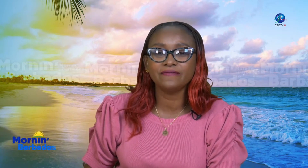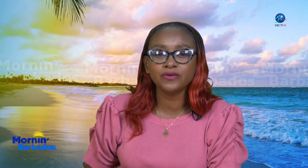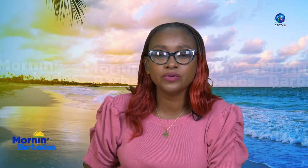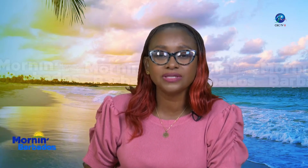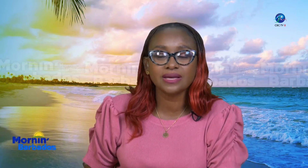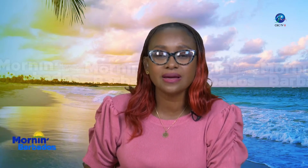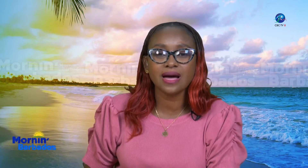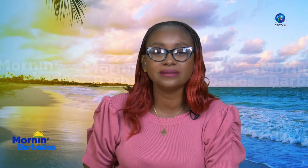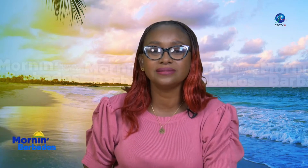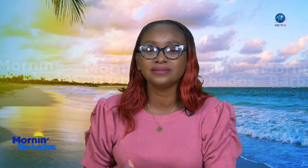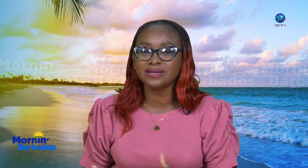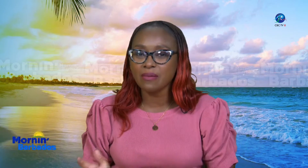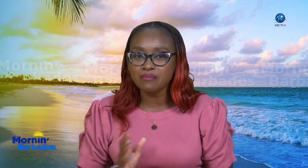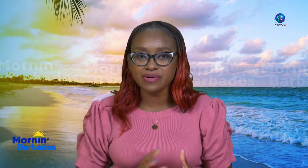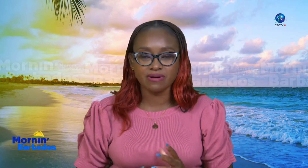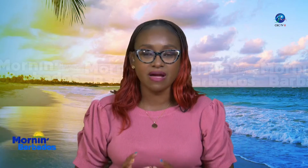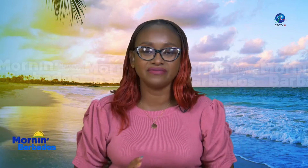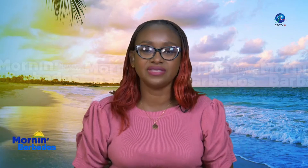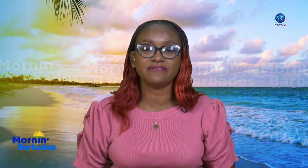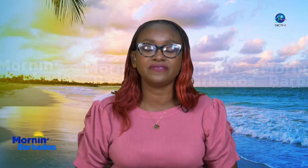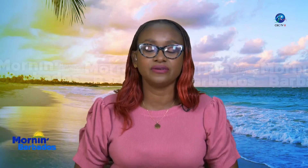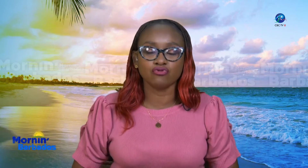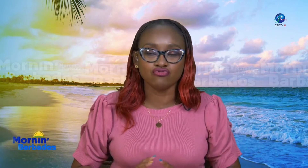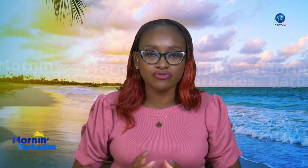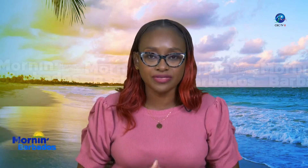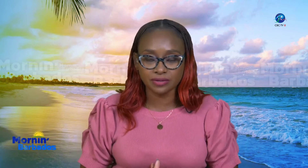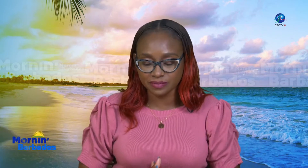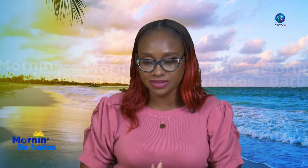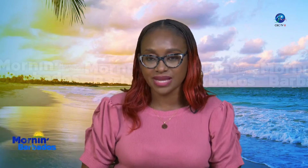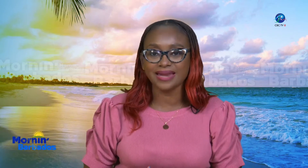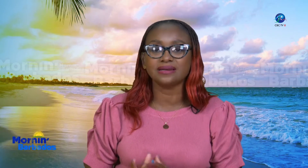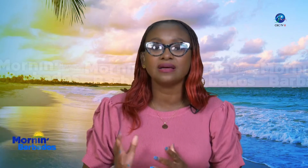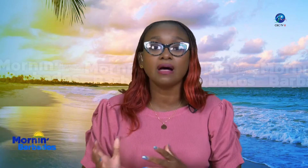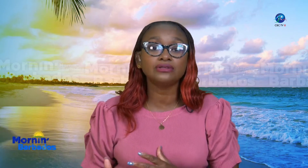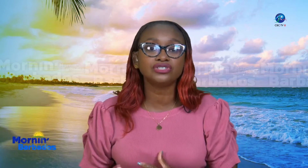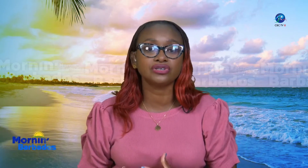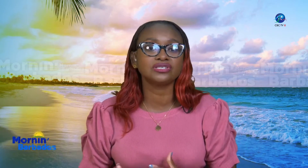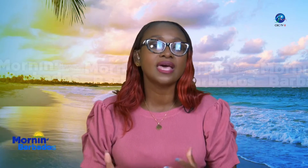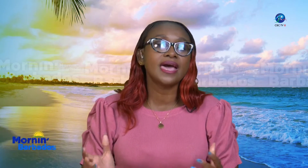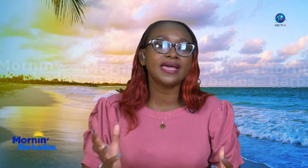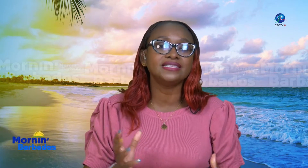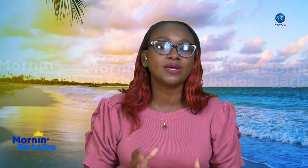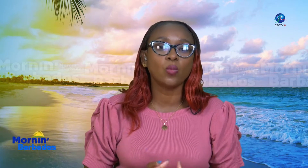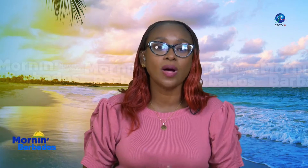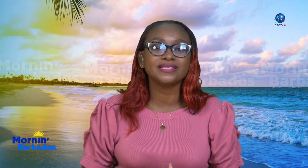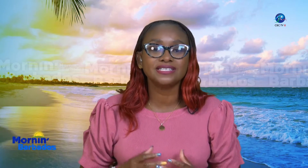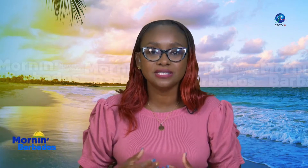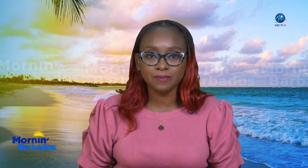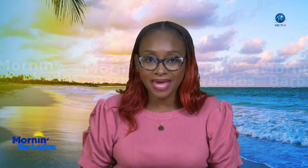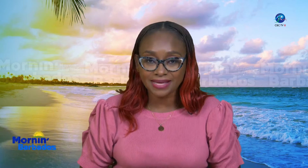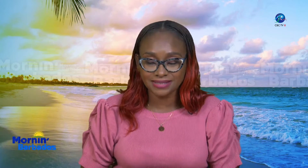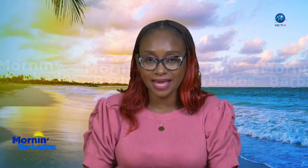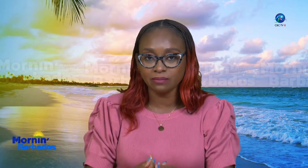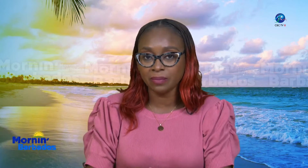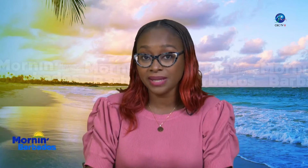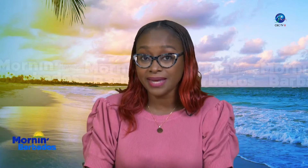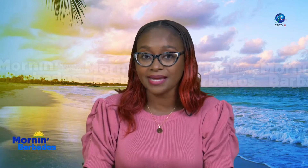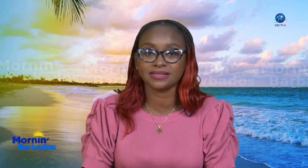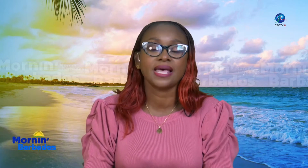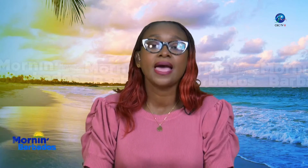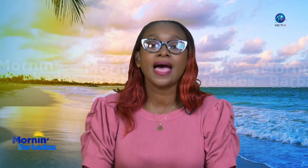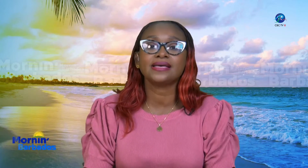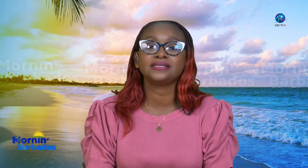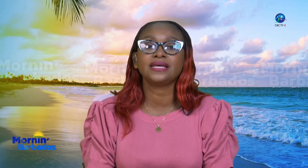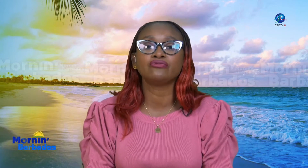fusing a number of different rhythms and cultures into one space and place as they